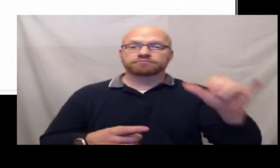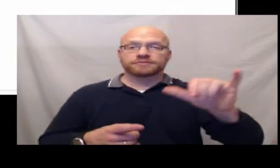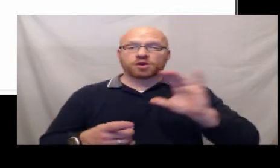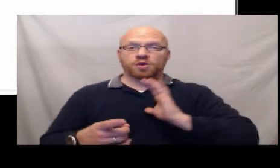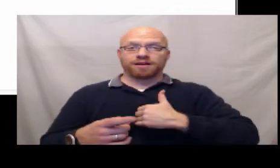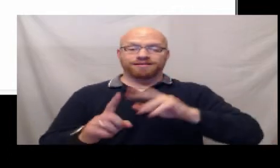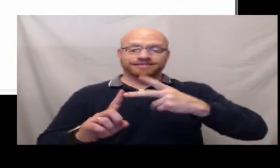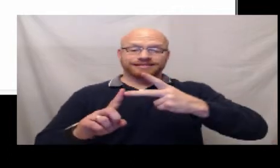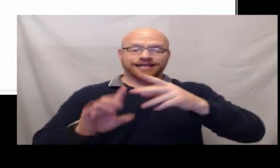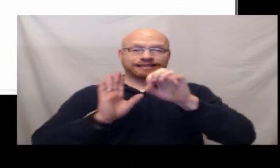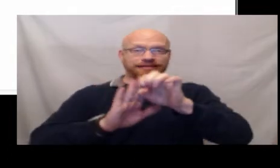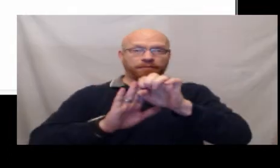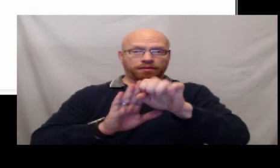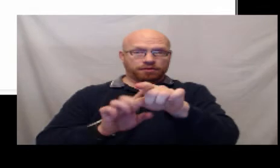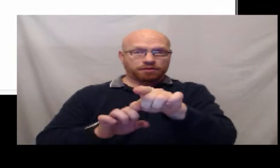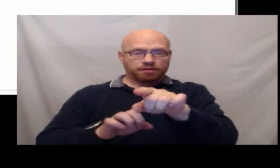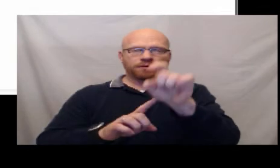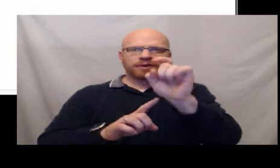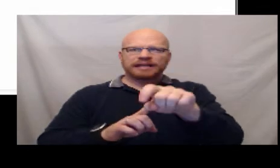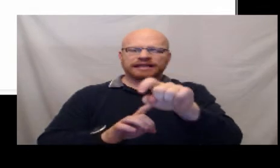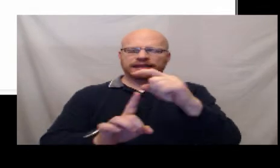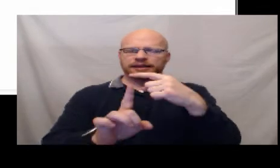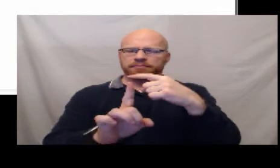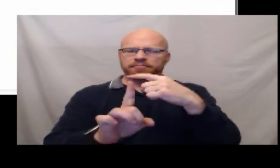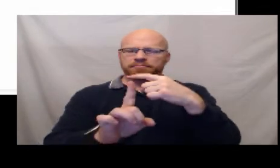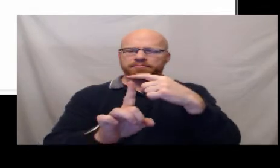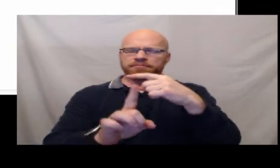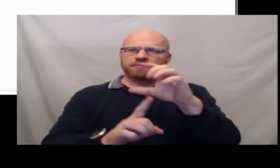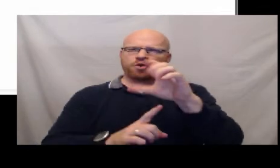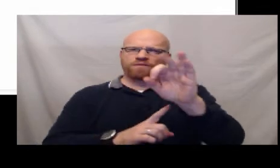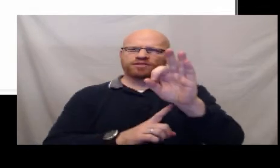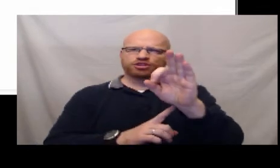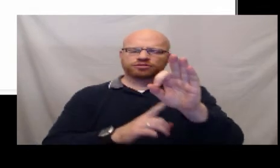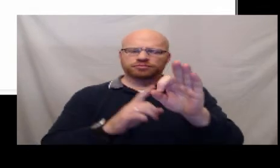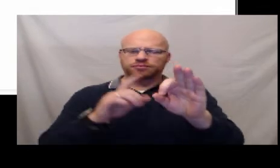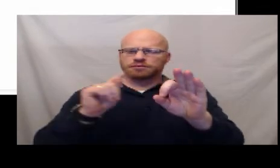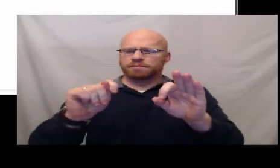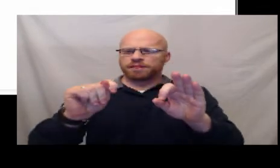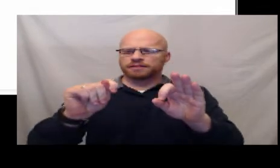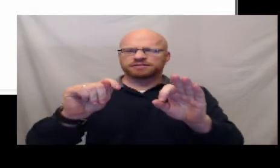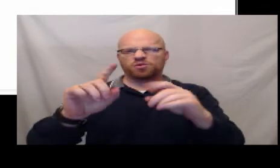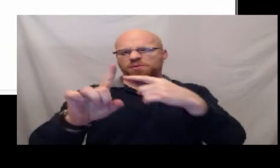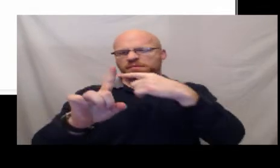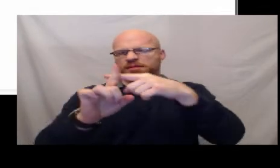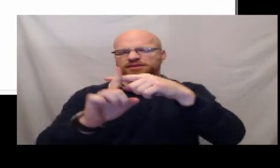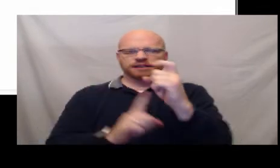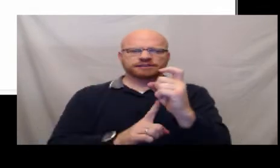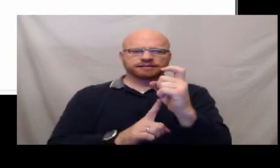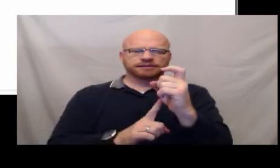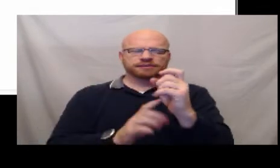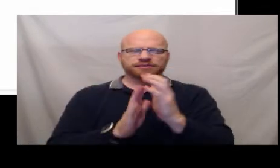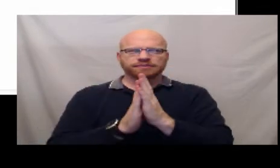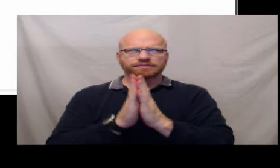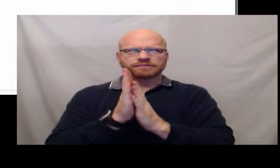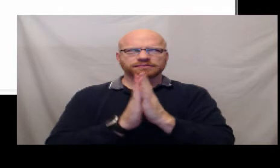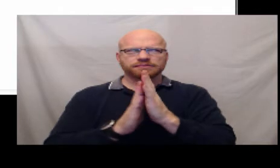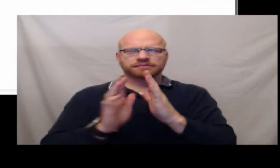So now we have listed in our second example, we need the coefficient of our middle term to be positive x -